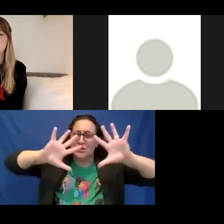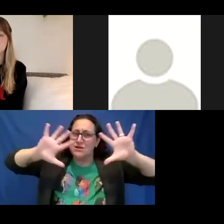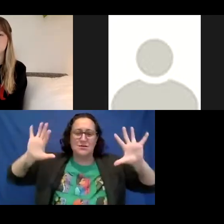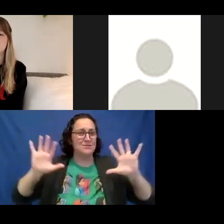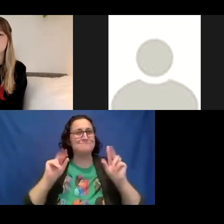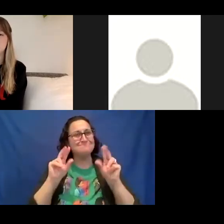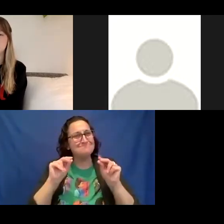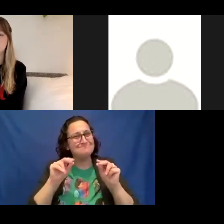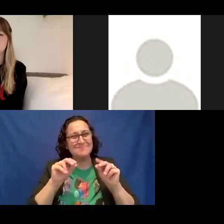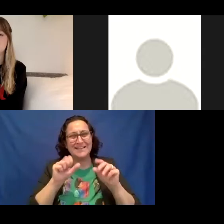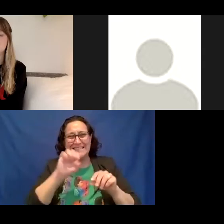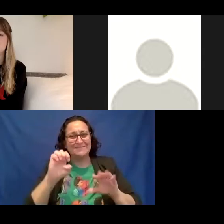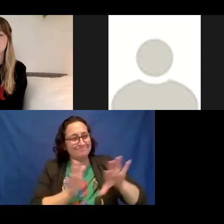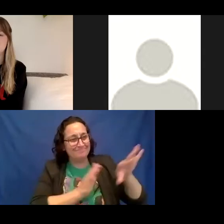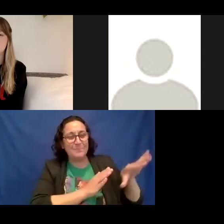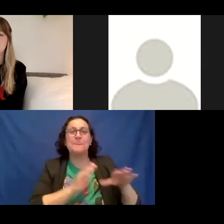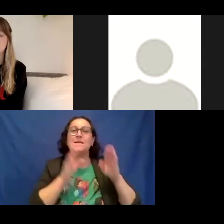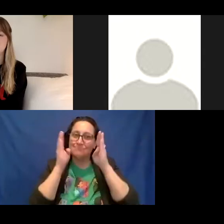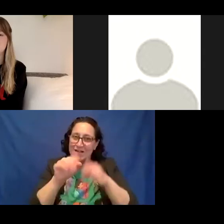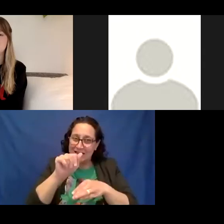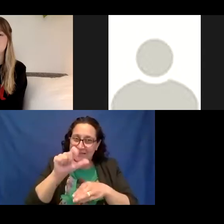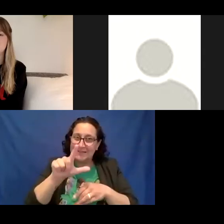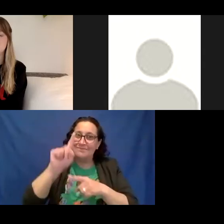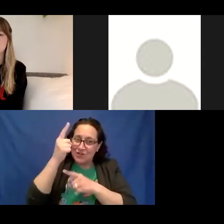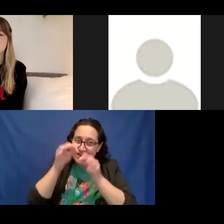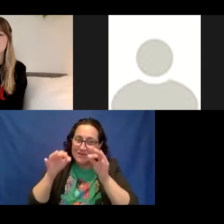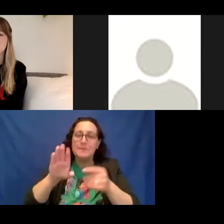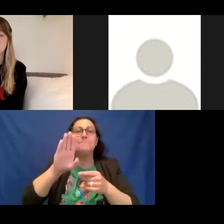and so they continue to use that for the rest of their life and it didn't really become